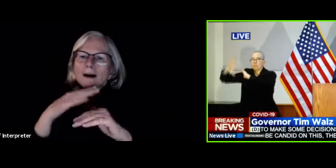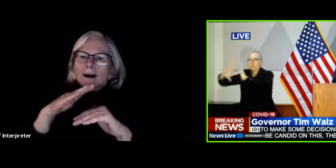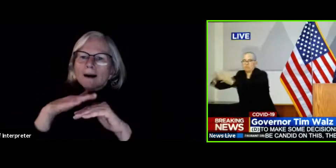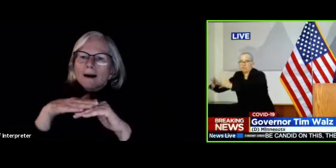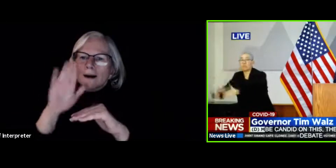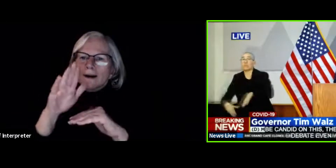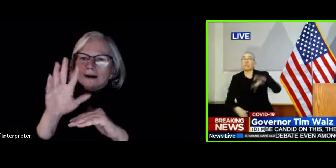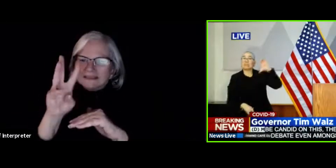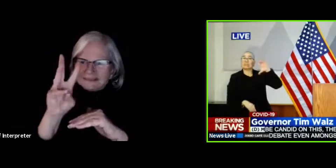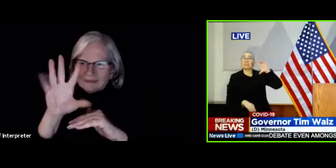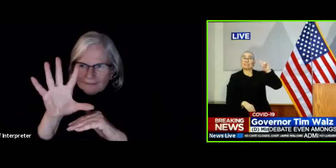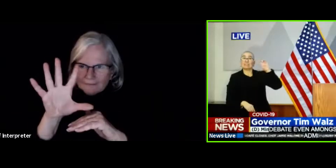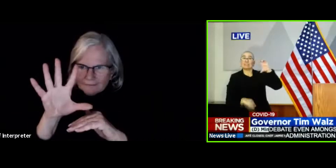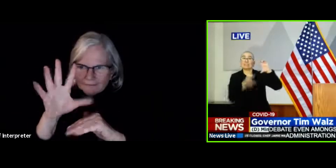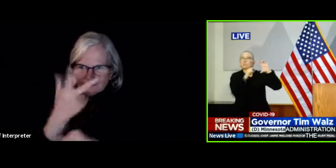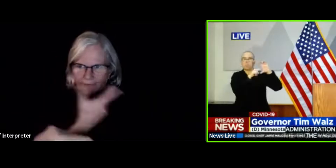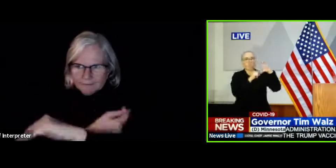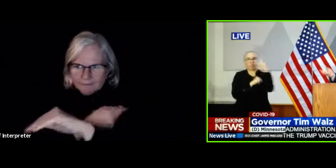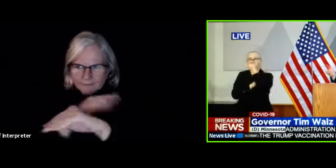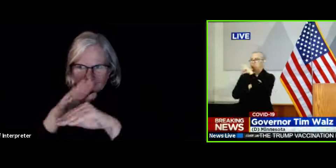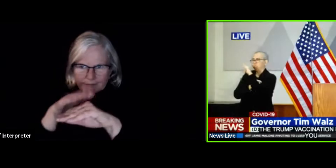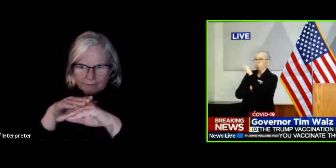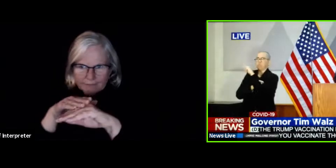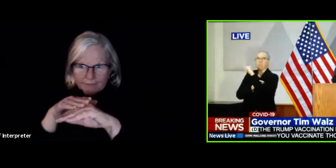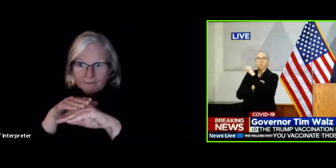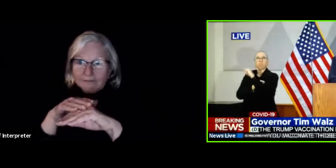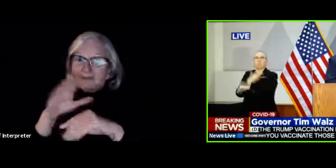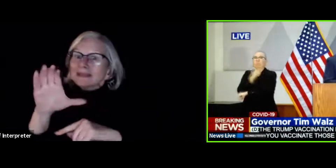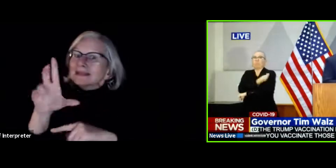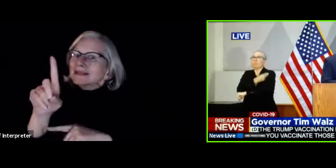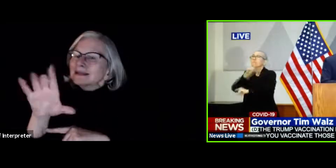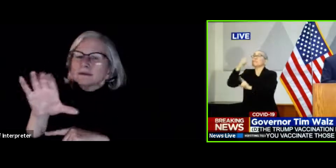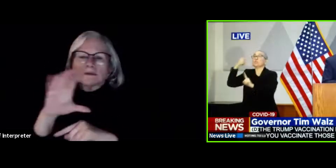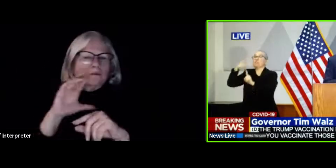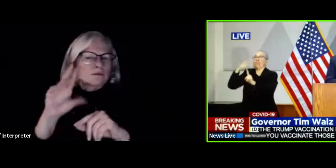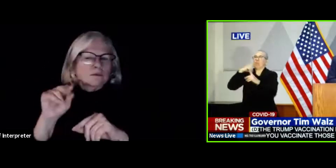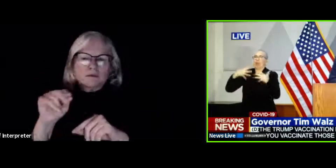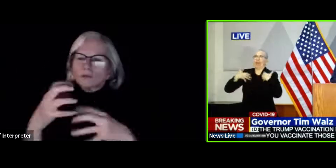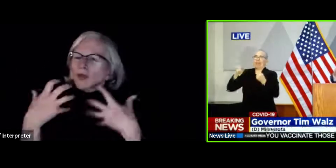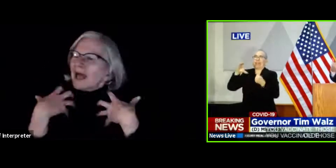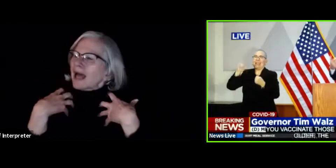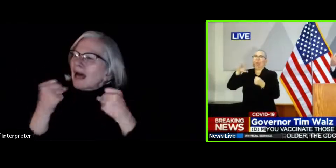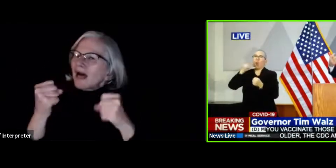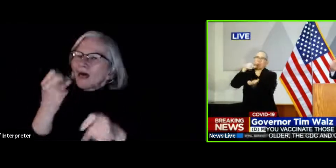CARE WORKERS TO GET THE BIGGEST BANG FOR THE BUCK FROM TRANSMISSION. THOSE ARE DISCUSSIONS HAPPENING RIGHT NOW AND THAT WAS SOME OF